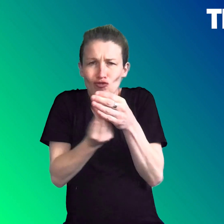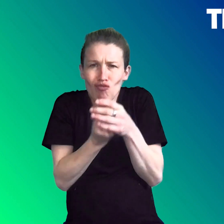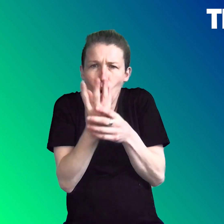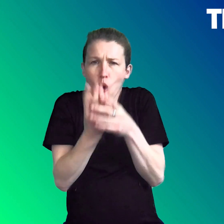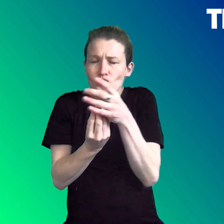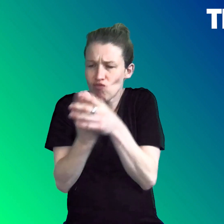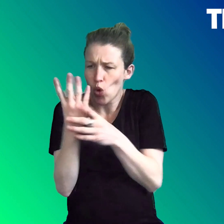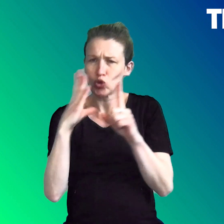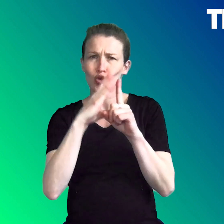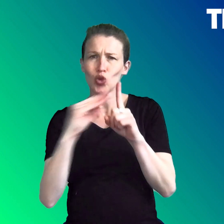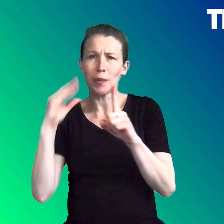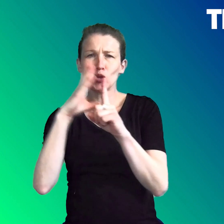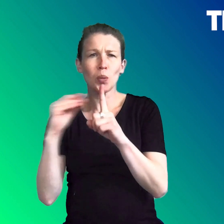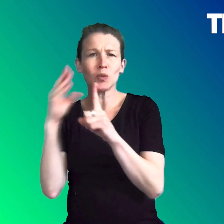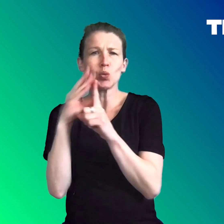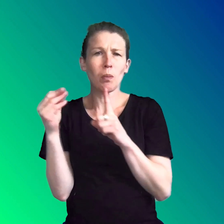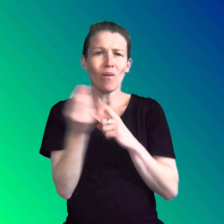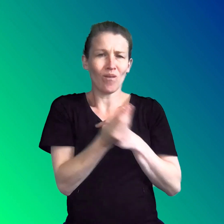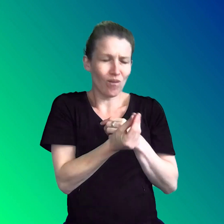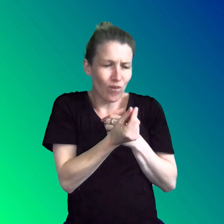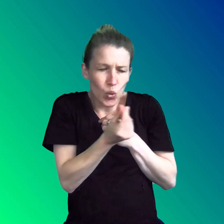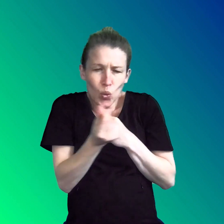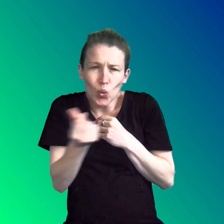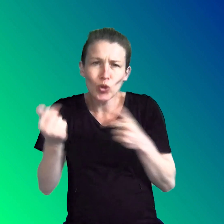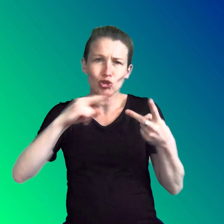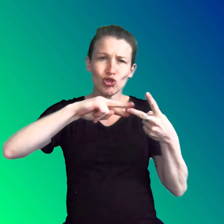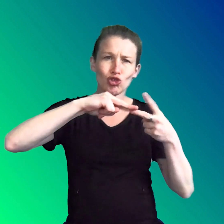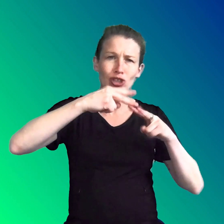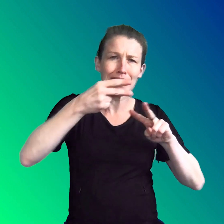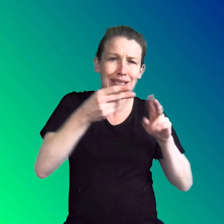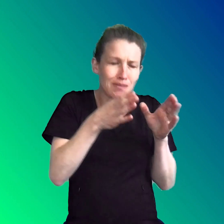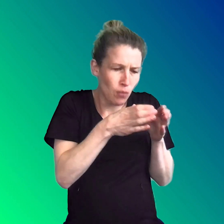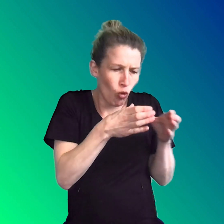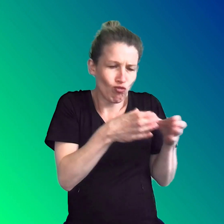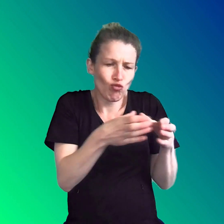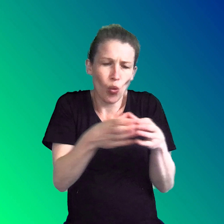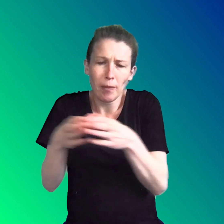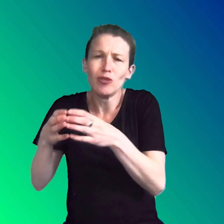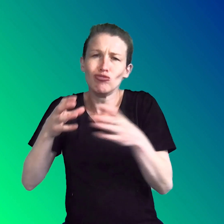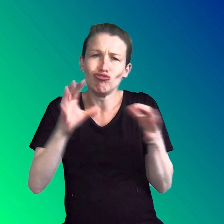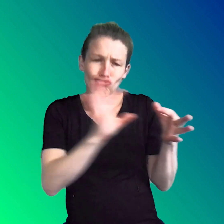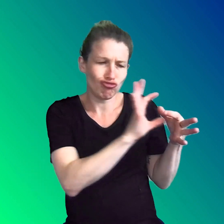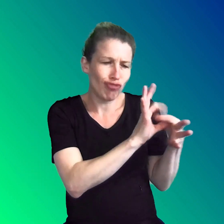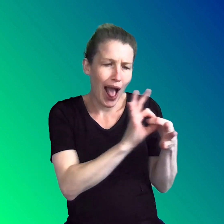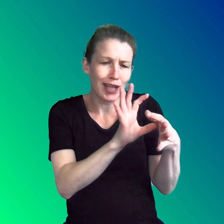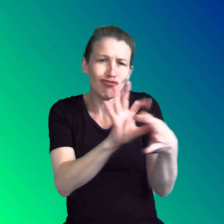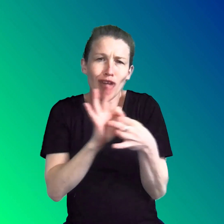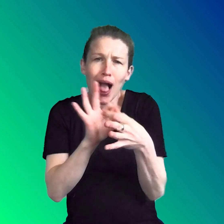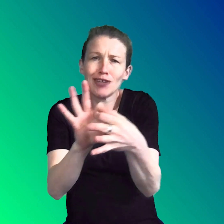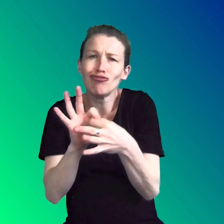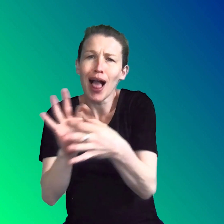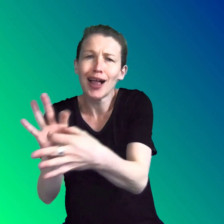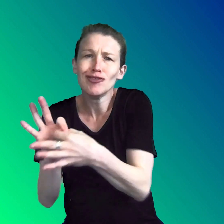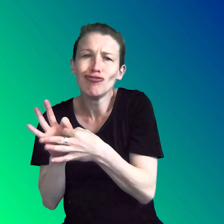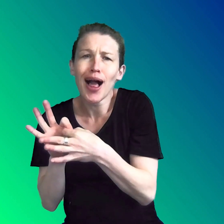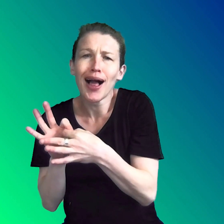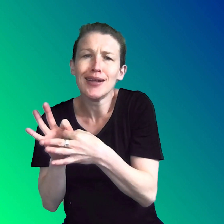They take a cutting from the plant and grow those. Which means the next plant will be the same, genetically the same.